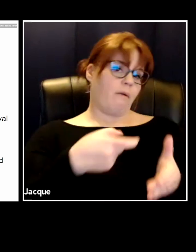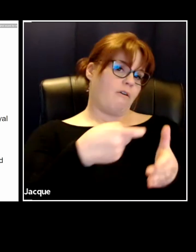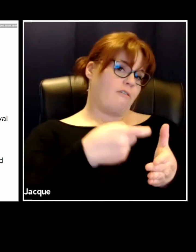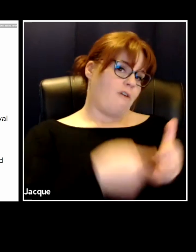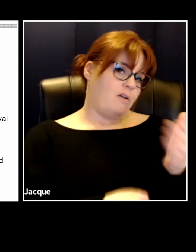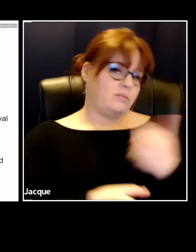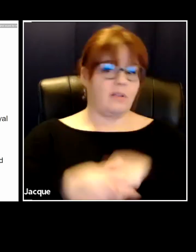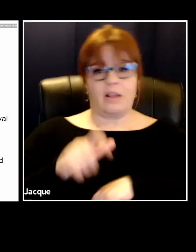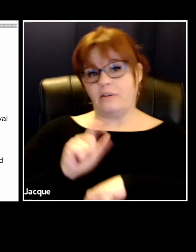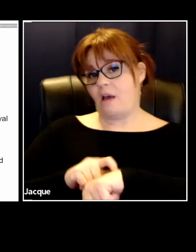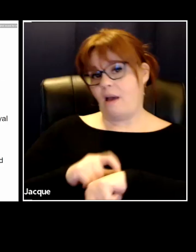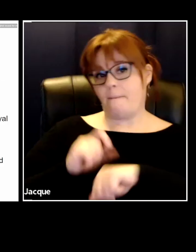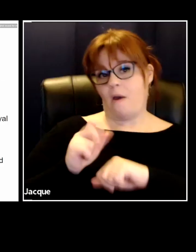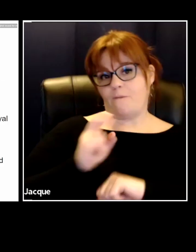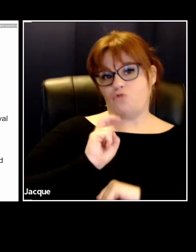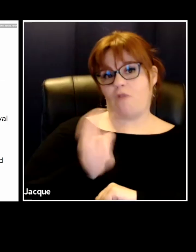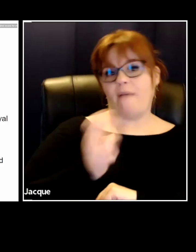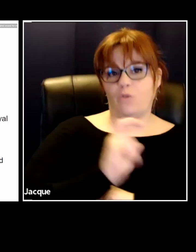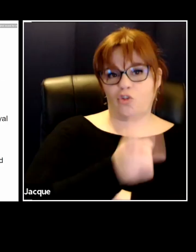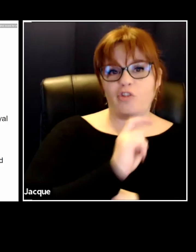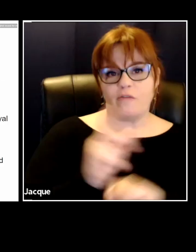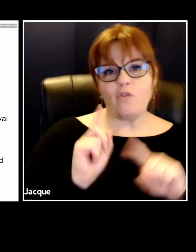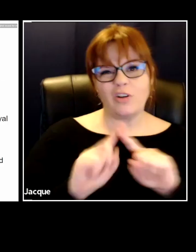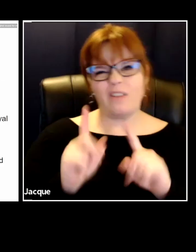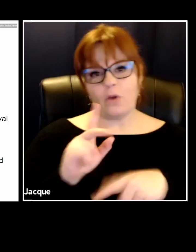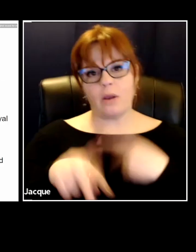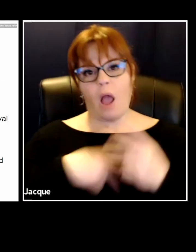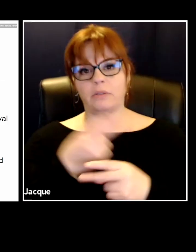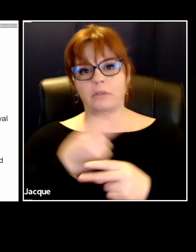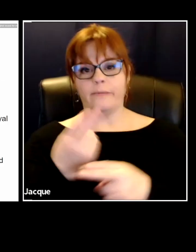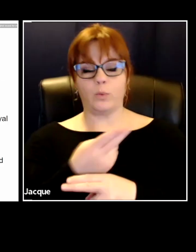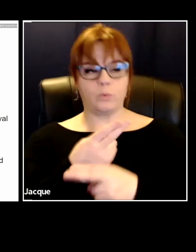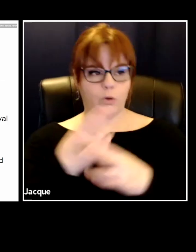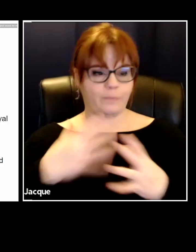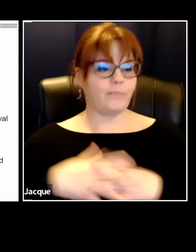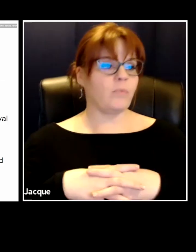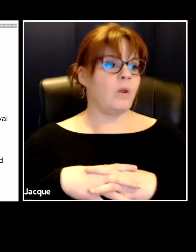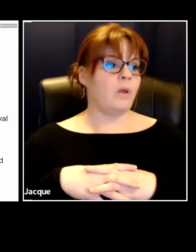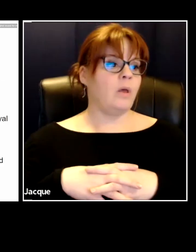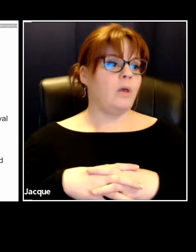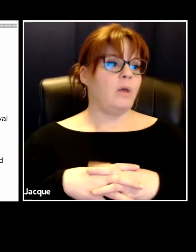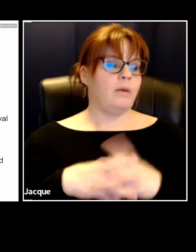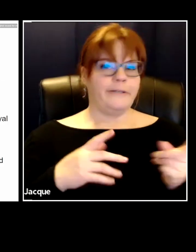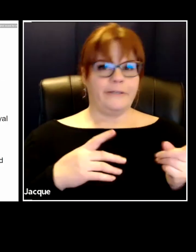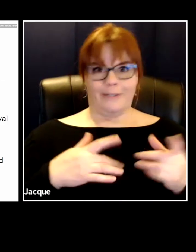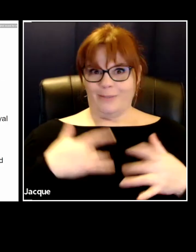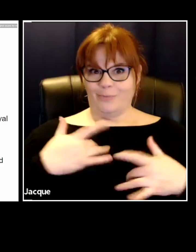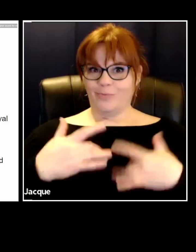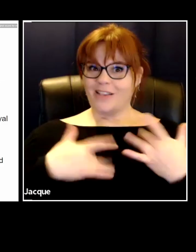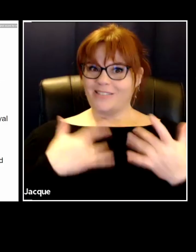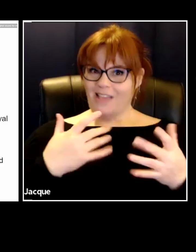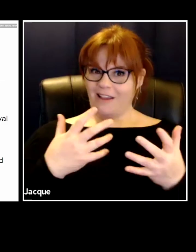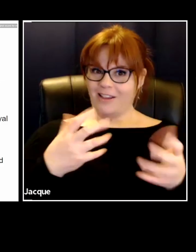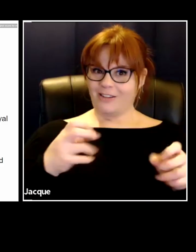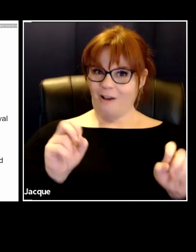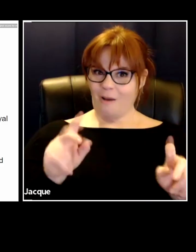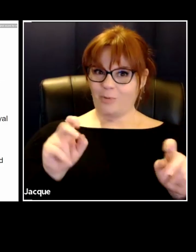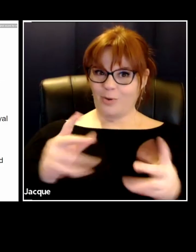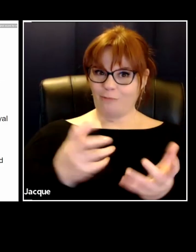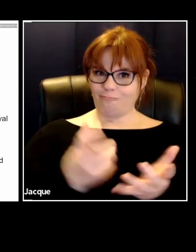of travel for different users. Um so these are I think really exciting opportunities to expand the